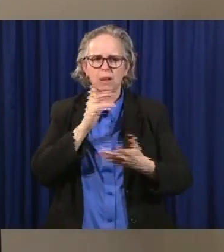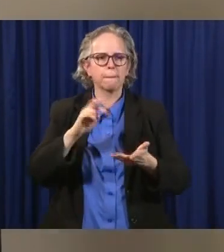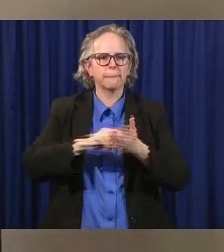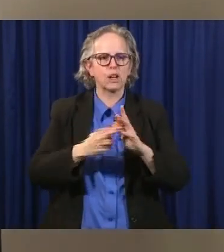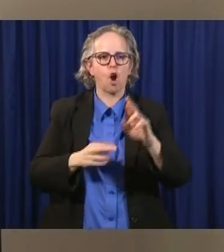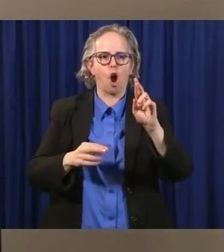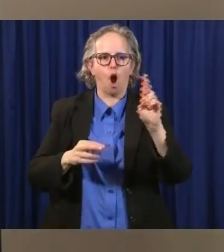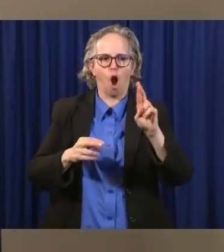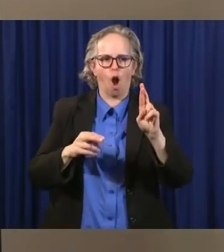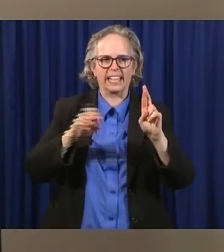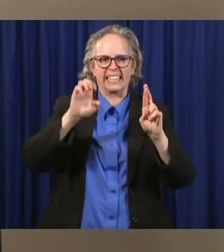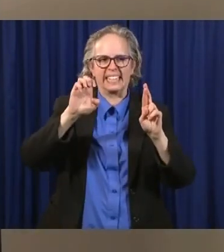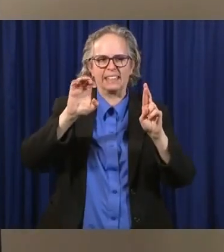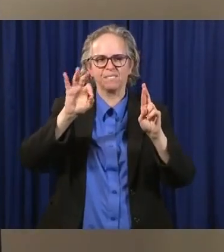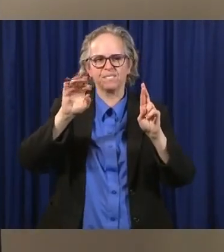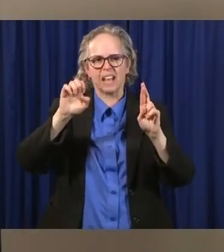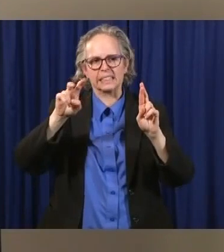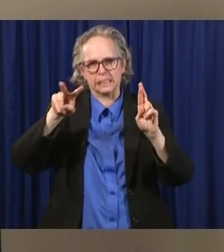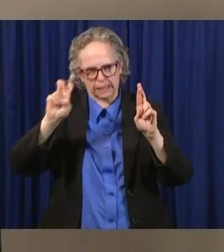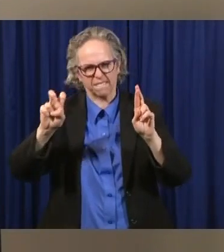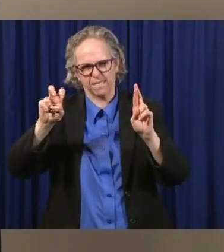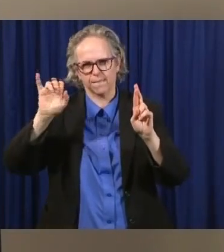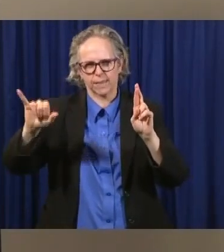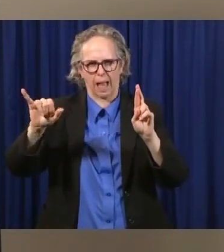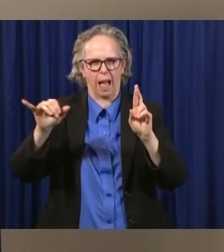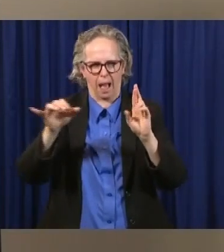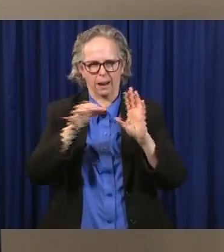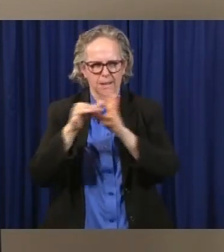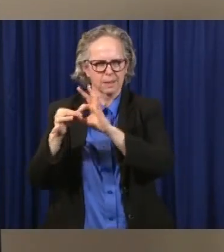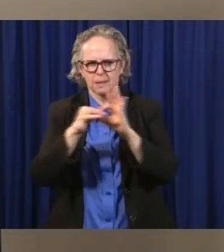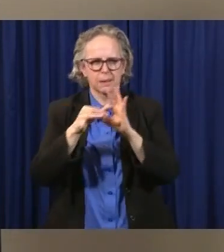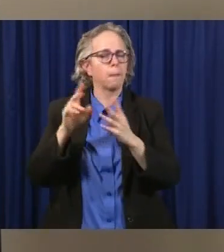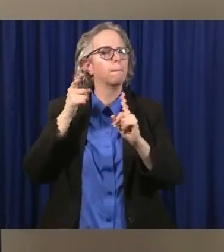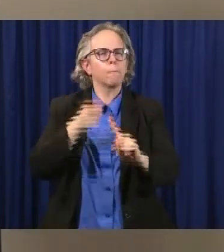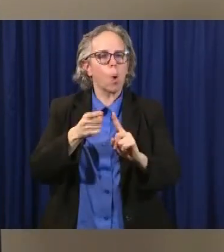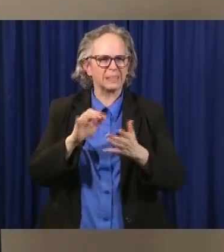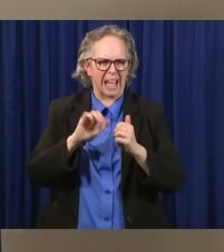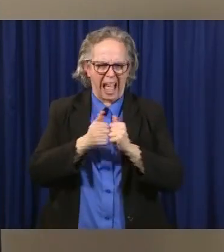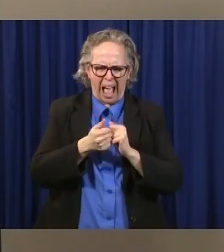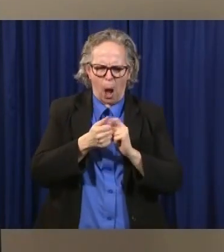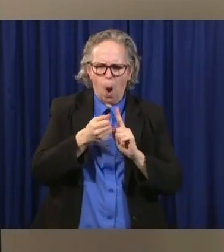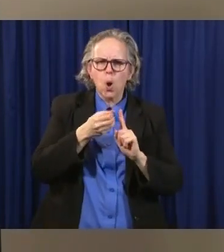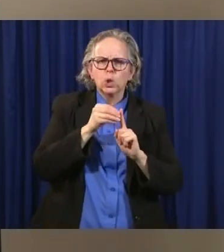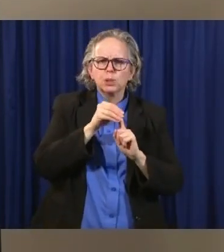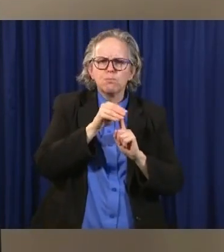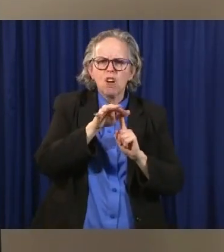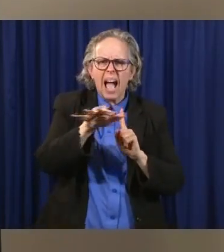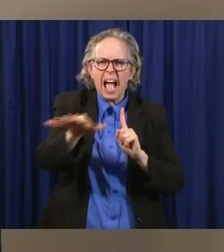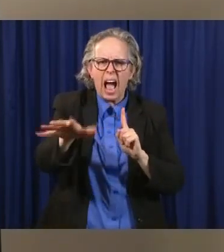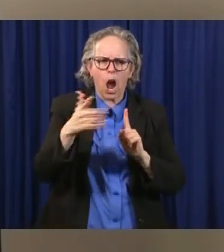ABOUT GOVERNOR, IS ARNOT IT'S R EFFECTIVE IS THE NAME FOR IT. BUT ALL THIS IS ABOUT HOW VIRUSES SPREAD.